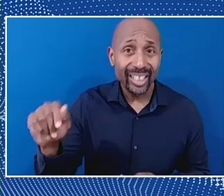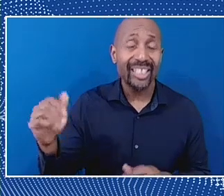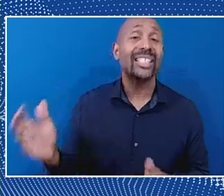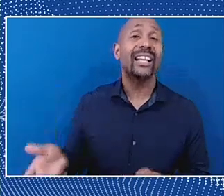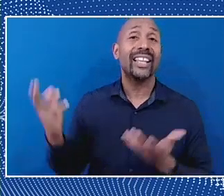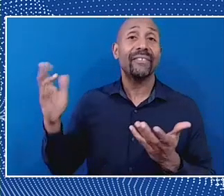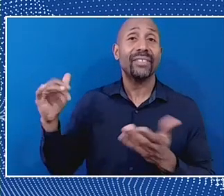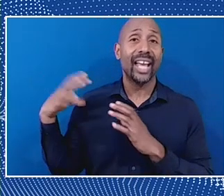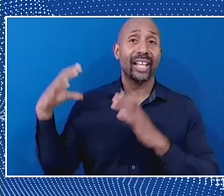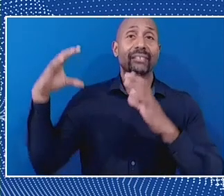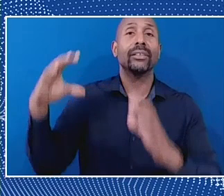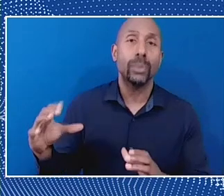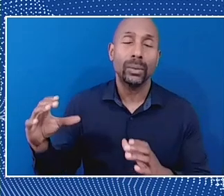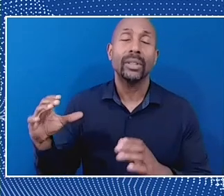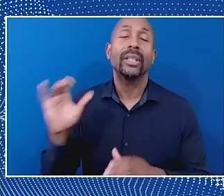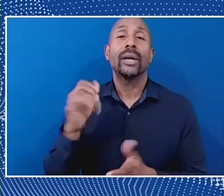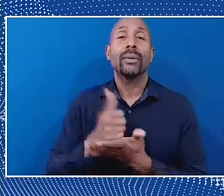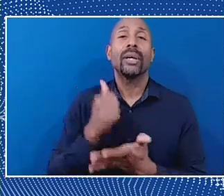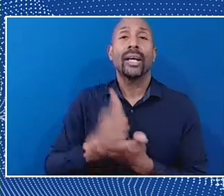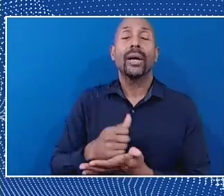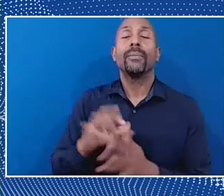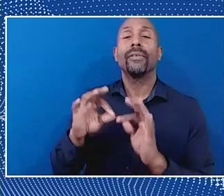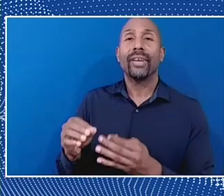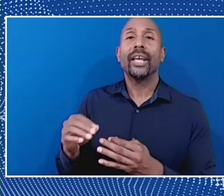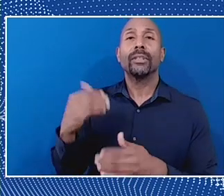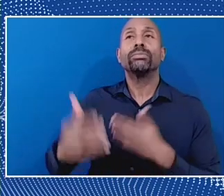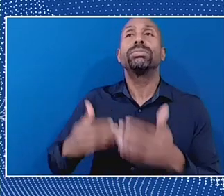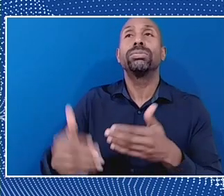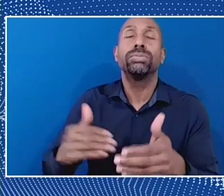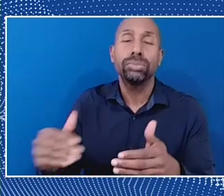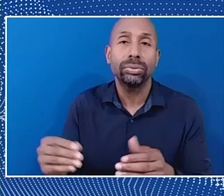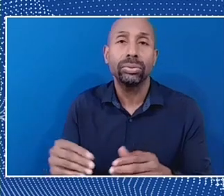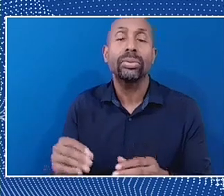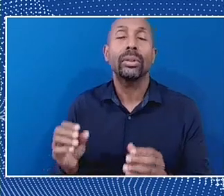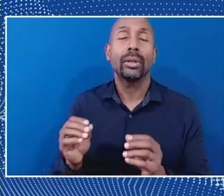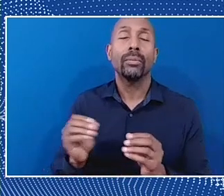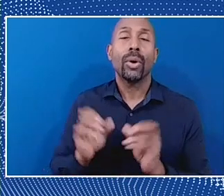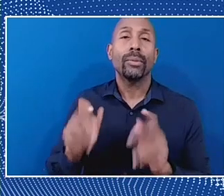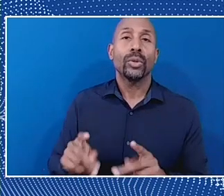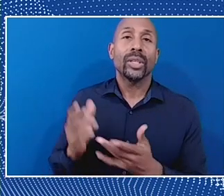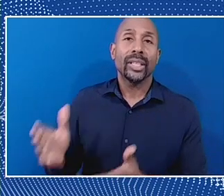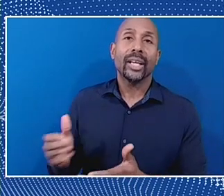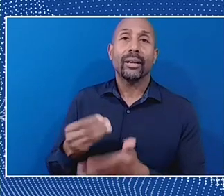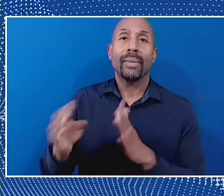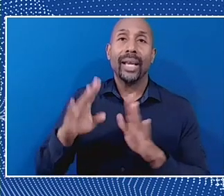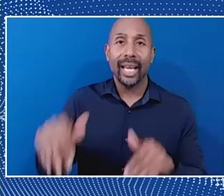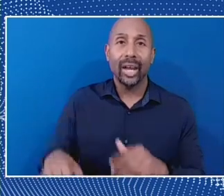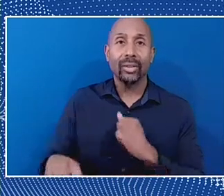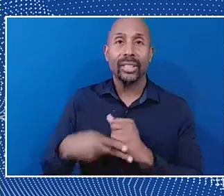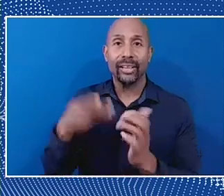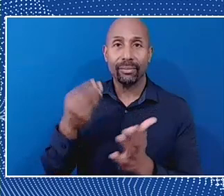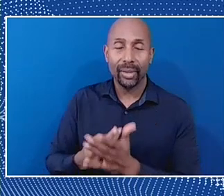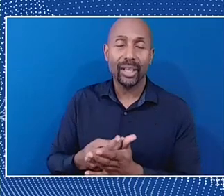get ahead, buy a house, save money, and in turn, change their futures. Thank you. Thank you, Arin.